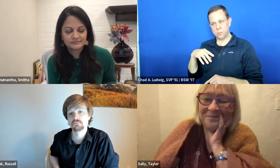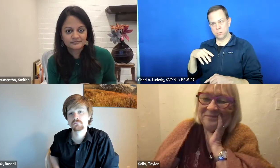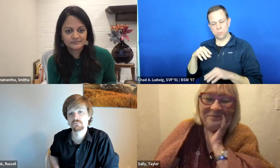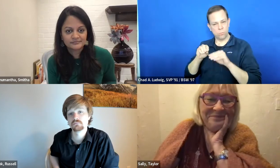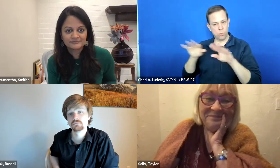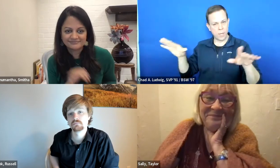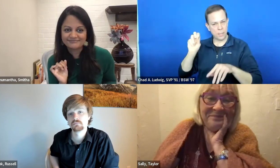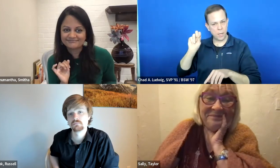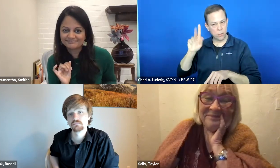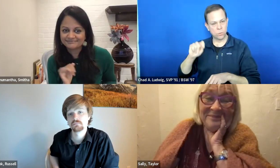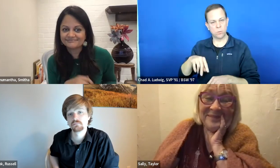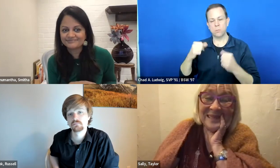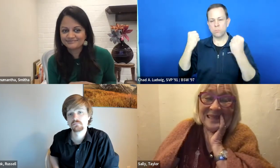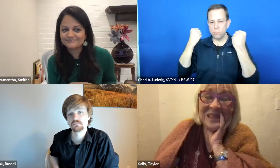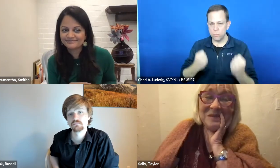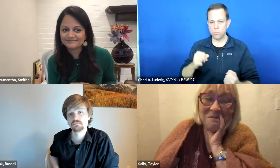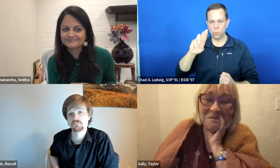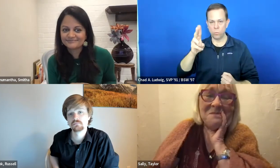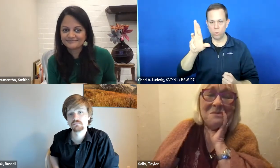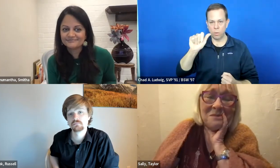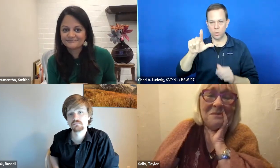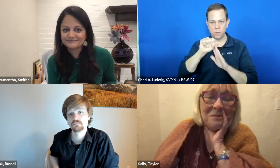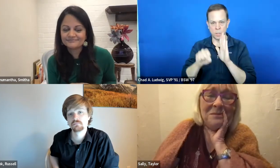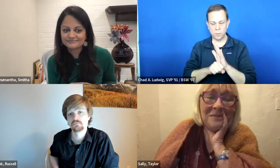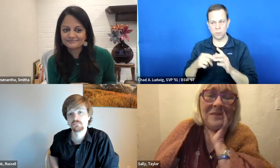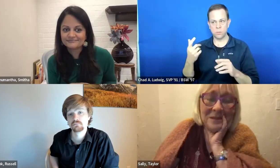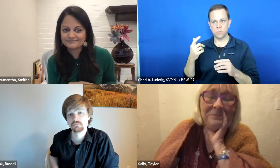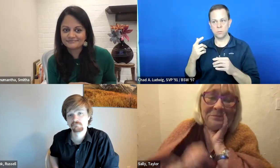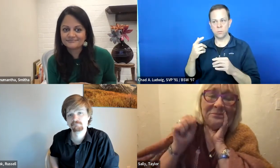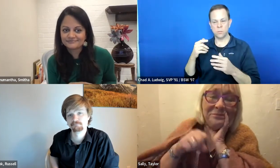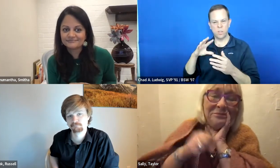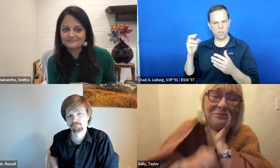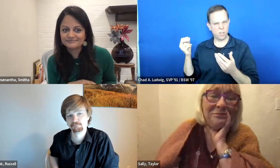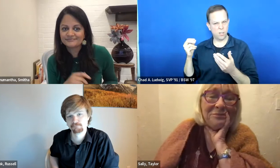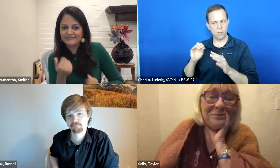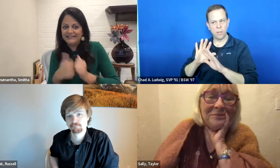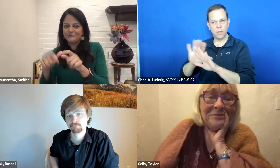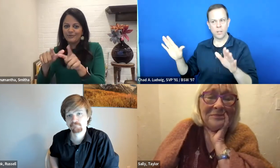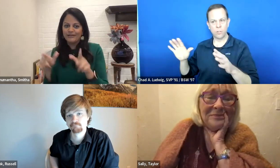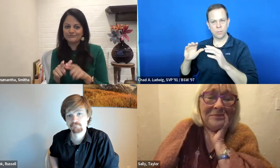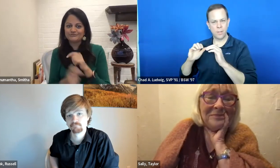but specifically here in Oregon, it is a very rural state,